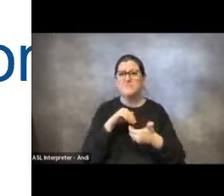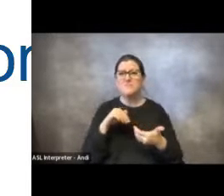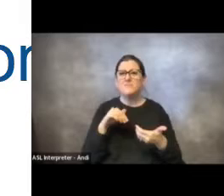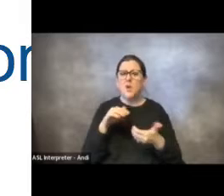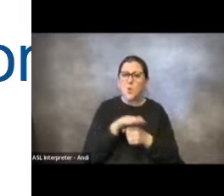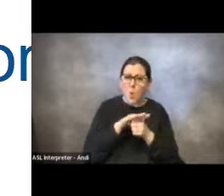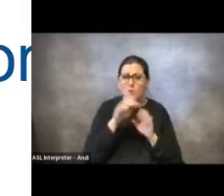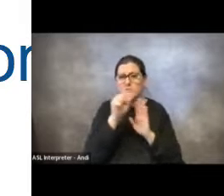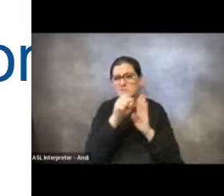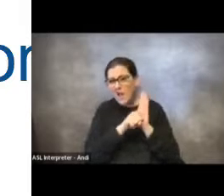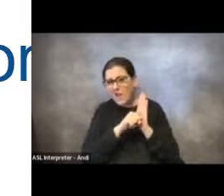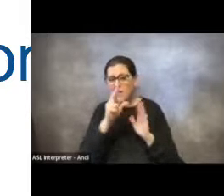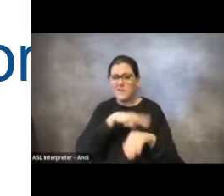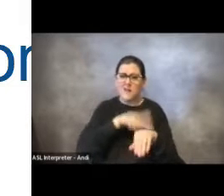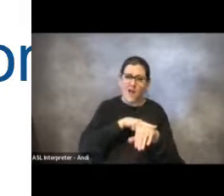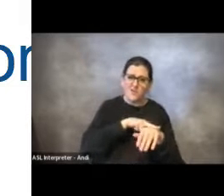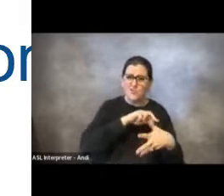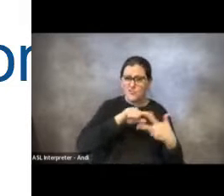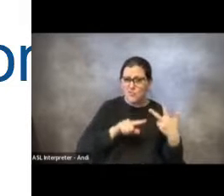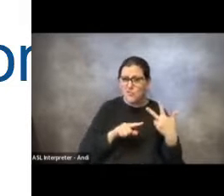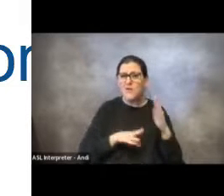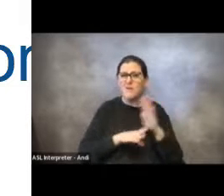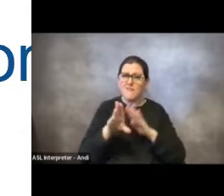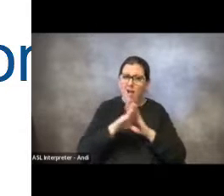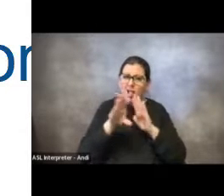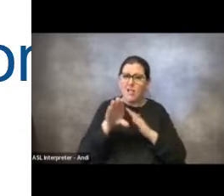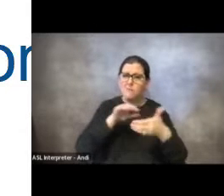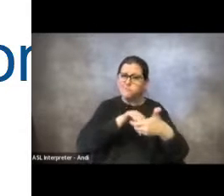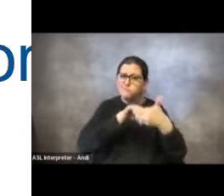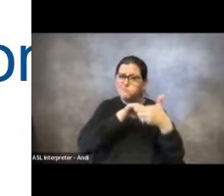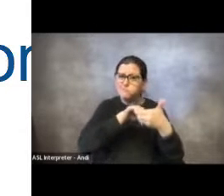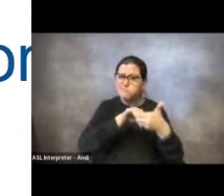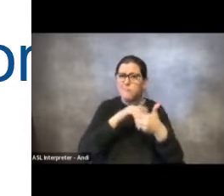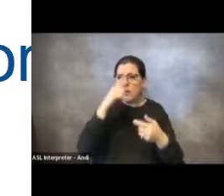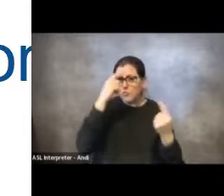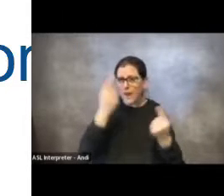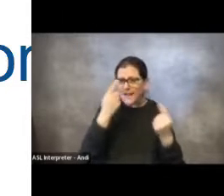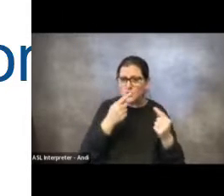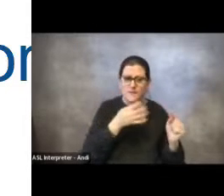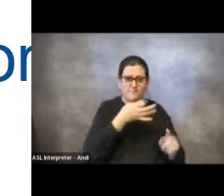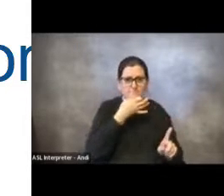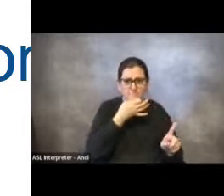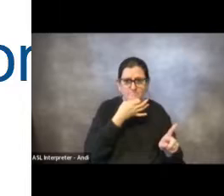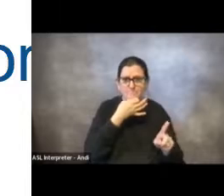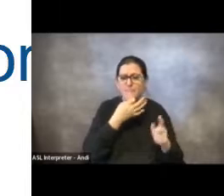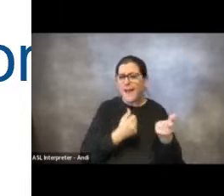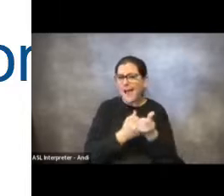national level, building those collaborative partnerships between brain injury experts rights, advocacy groups, etc,